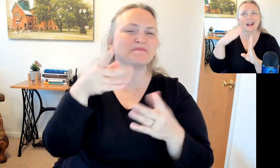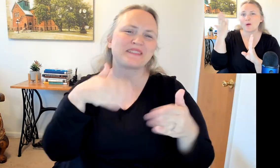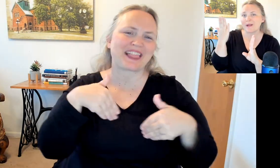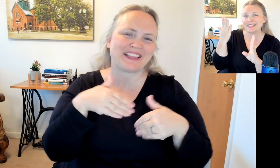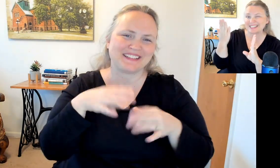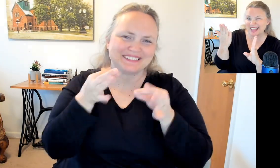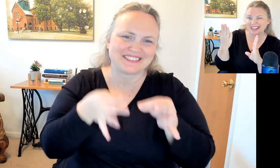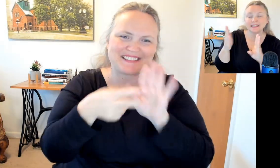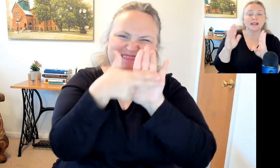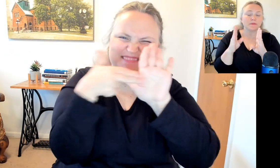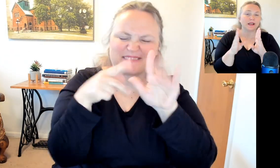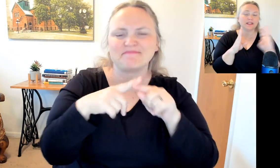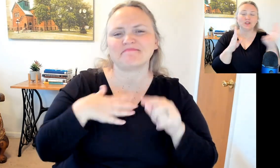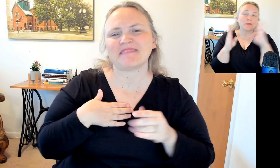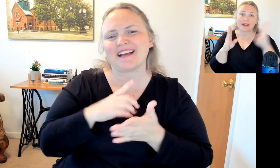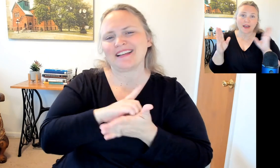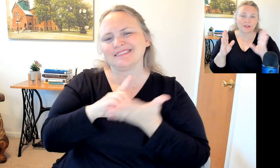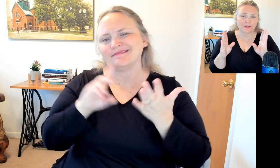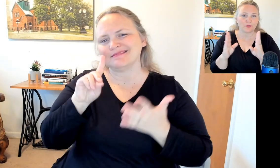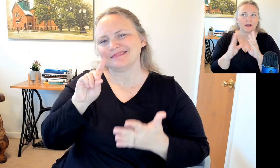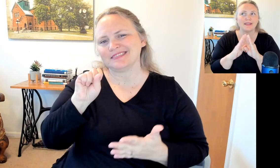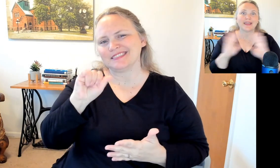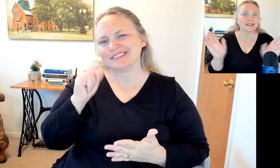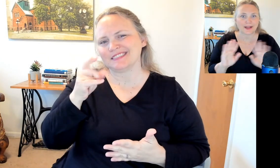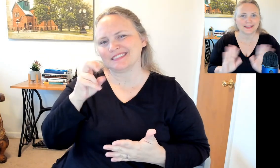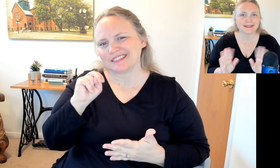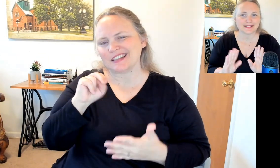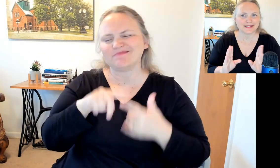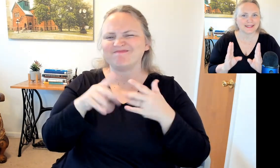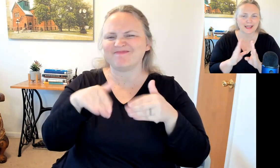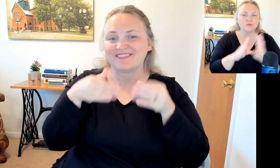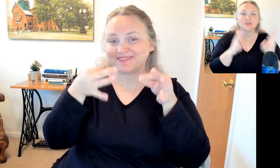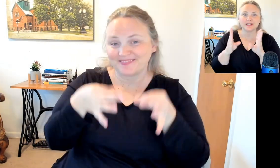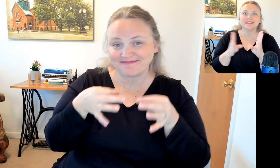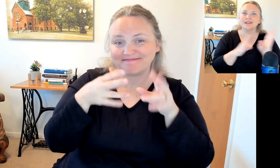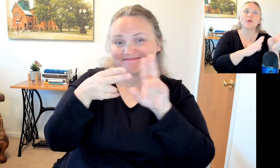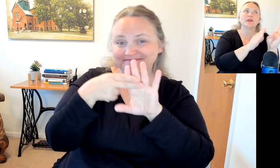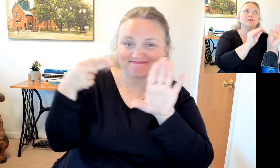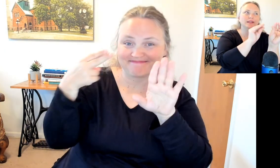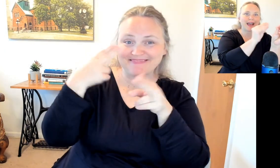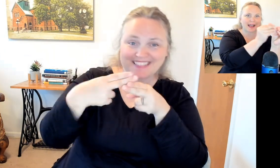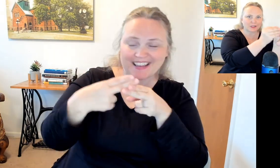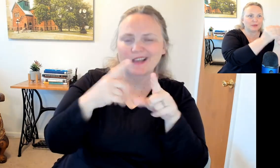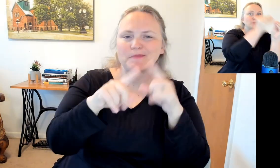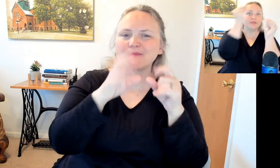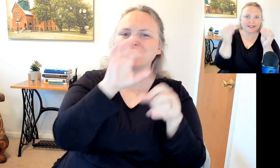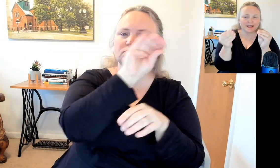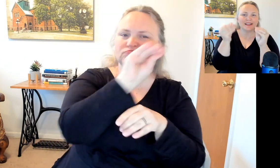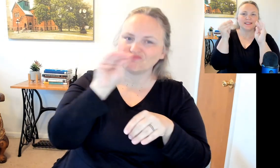I call mine design, but you might not have a name for it yet. That's fine. It doesn't need a name. You just need to know that you need to actually move it to